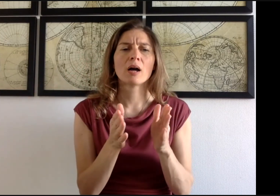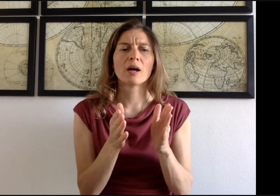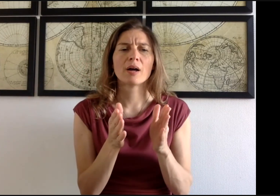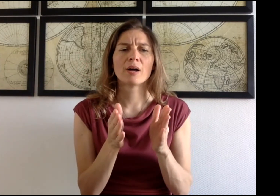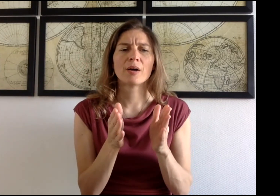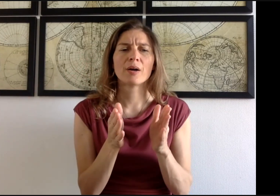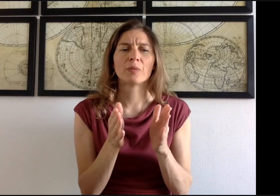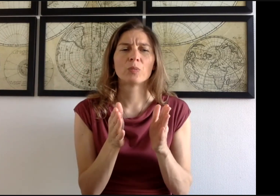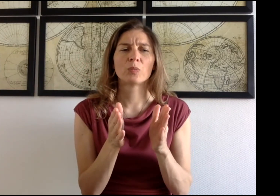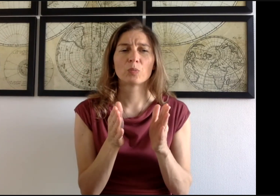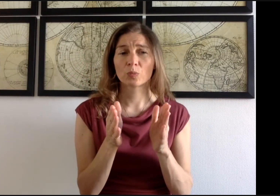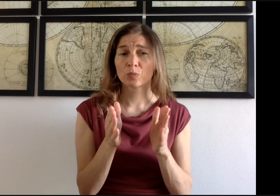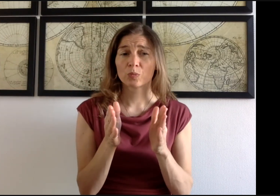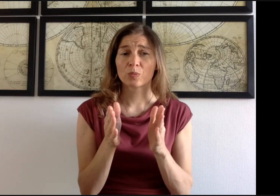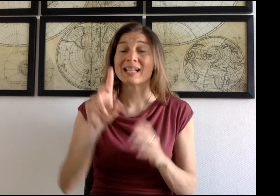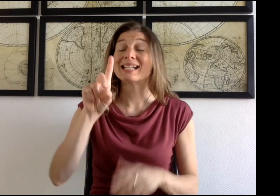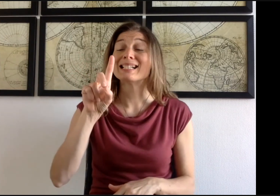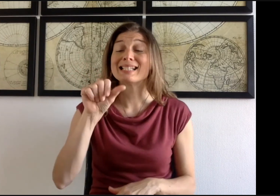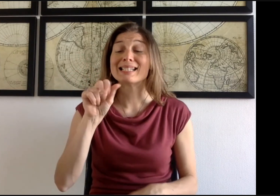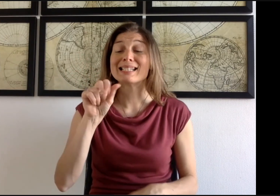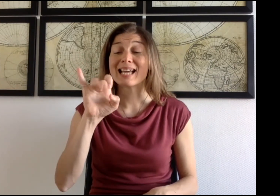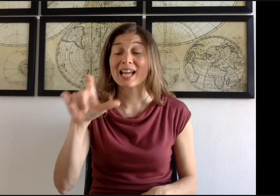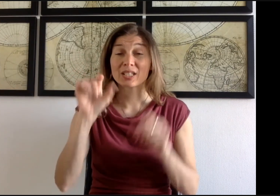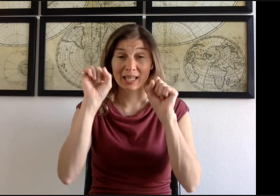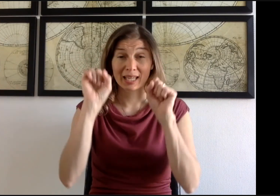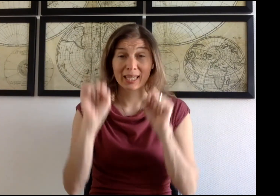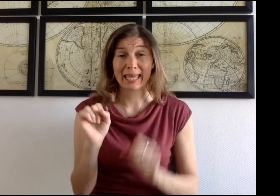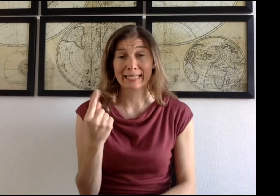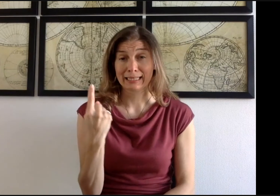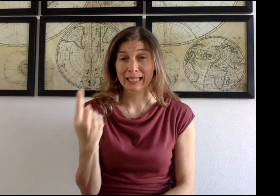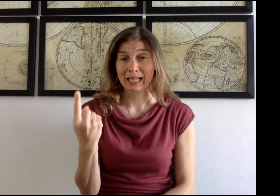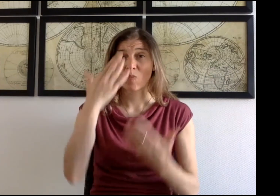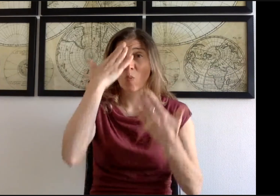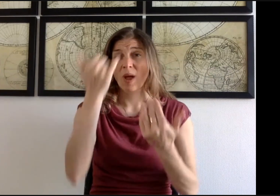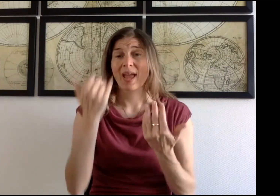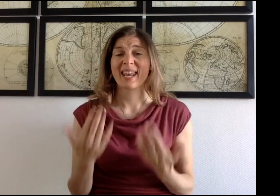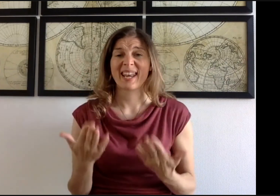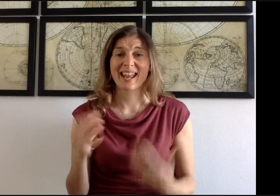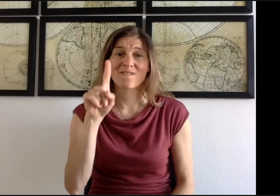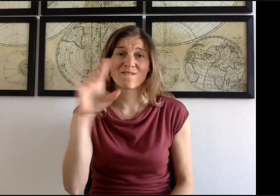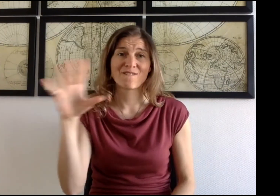I'm just I think we do have a lot of questions.